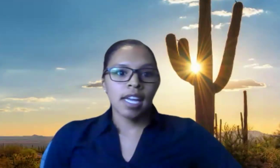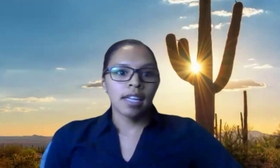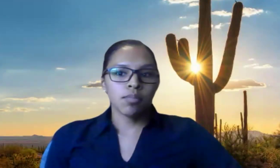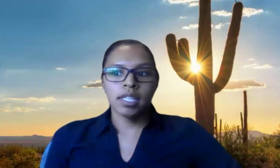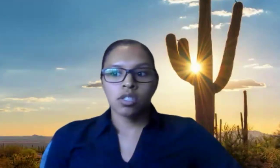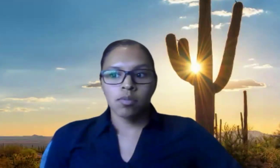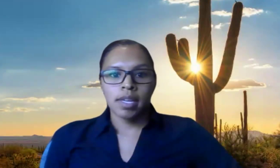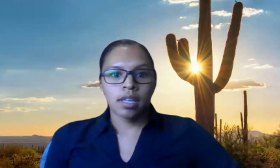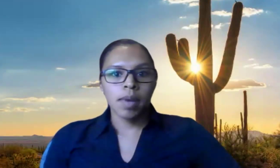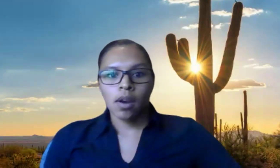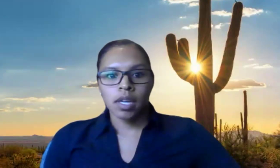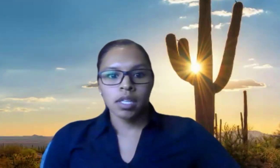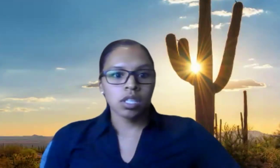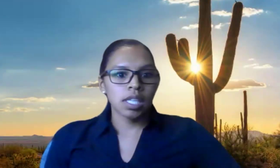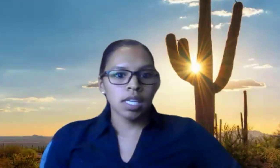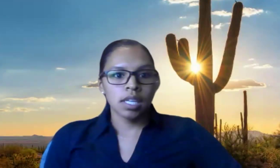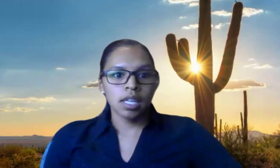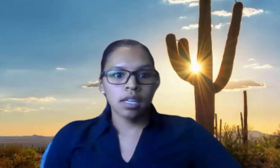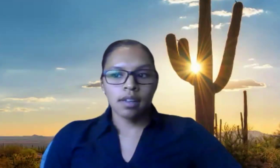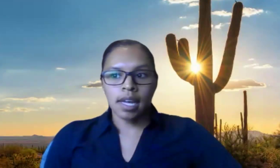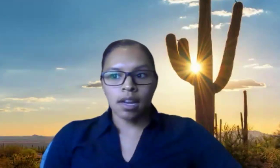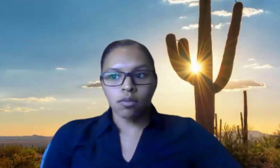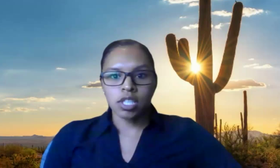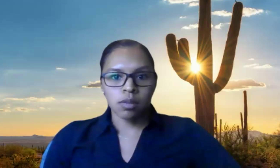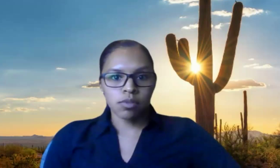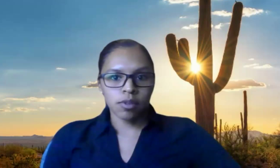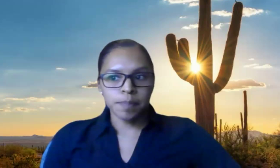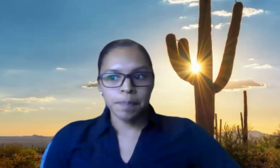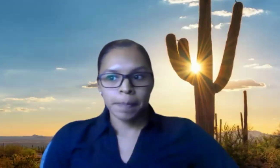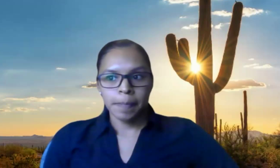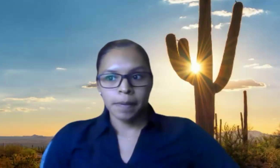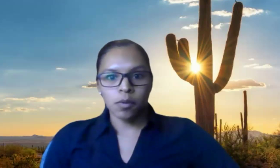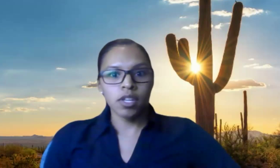AGAIN JUST BRAINSTORMING COMPARING AGAIN SEEING AND THAT OUTREACH COMES FROM WHAT